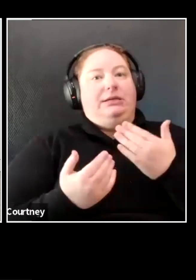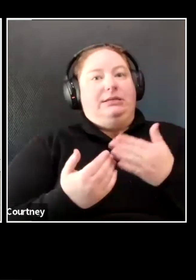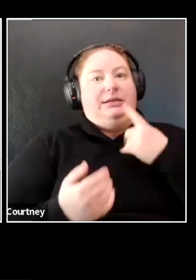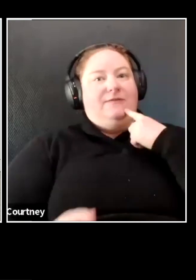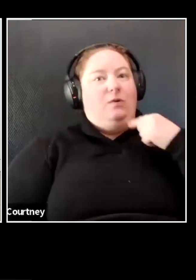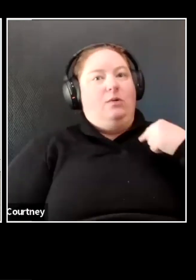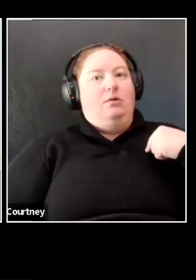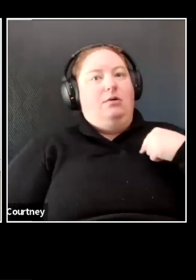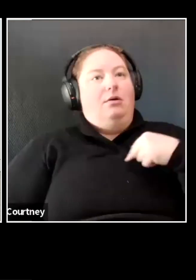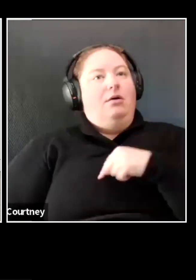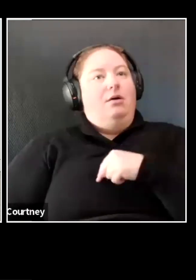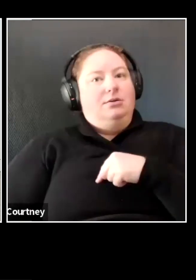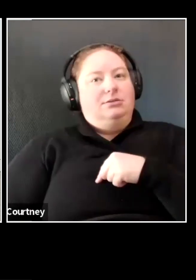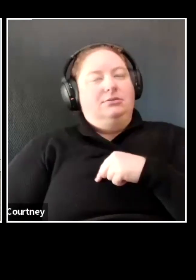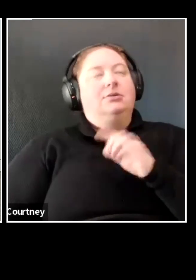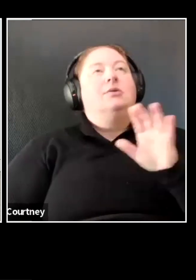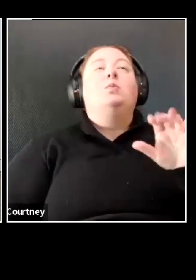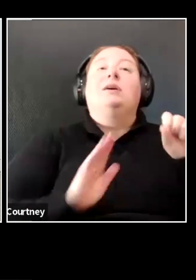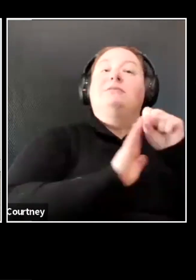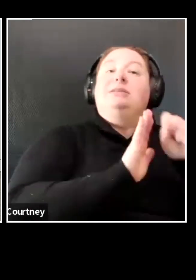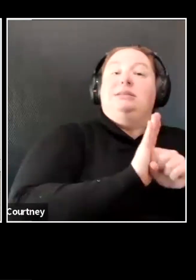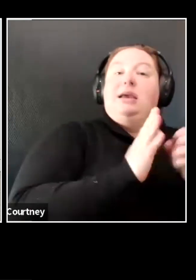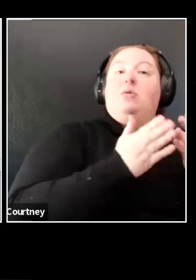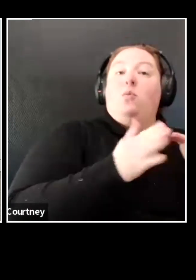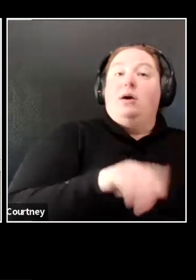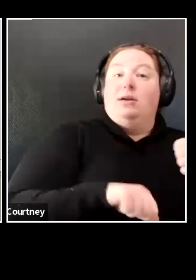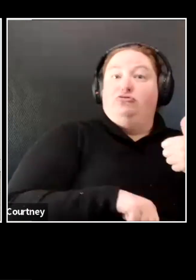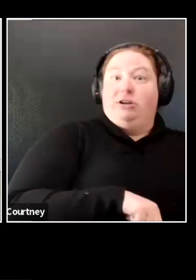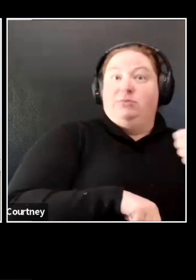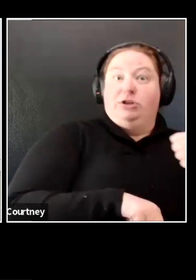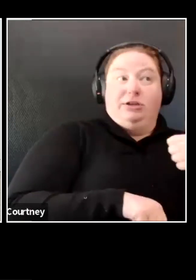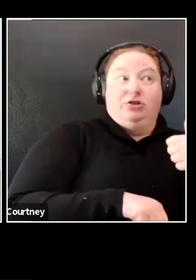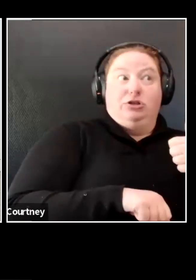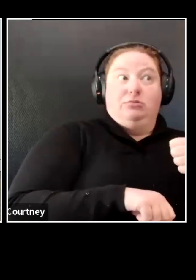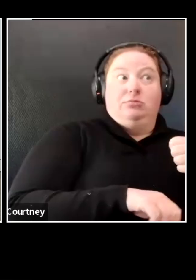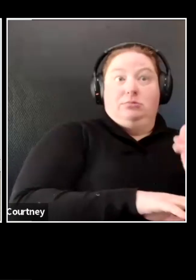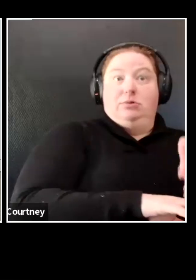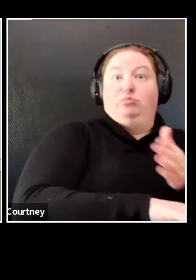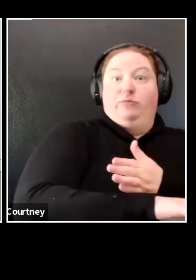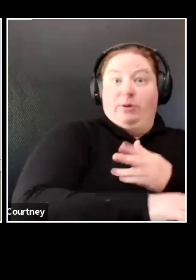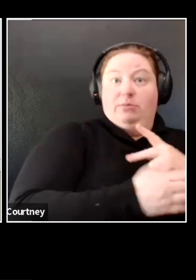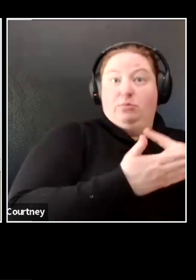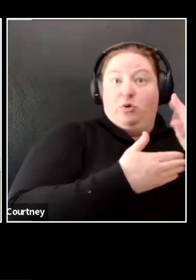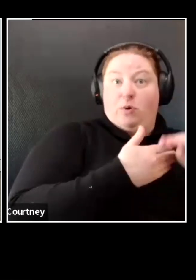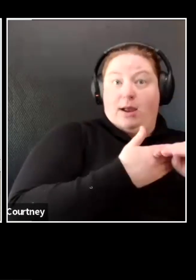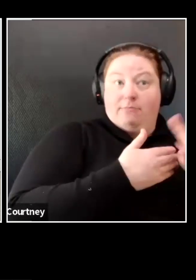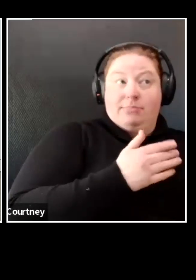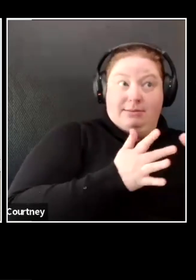there's a statewide transportation improvement program that kind of guides that progression,